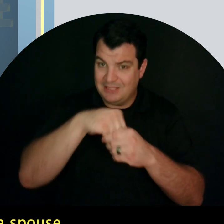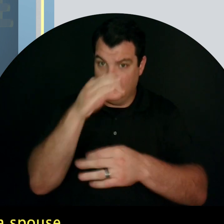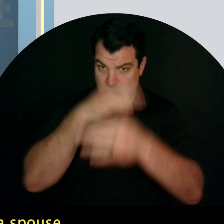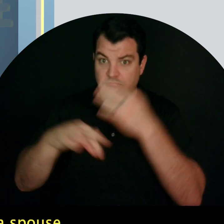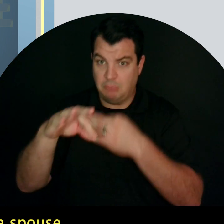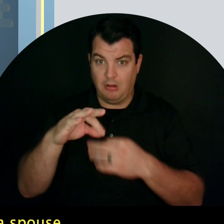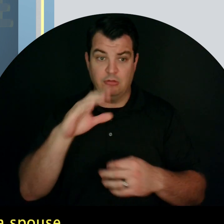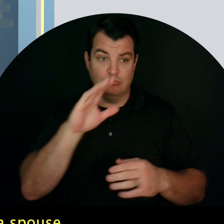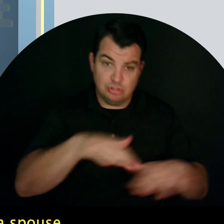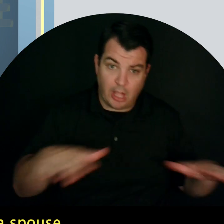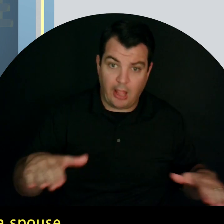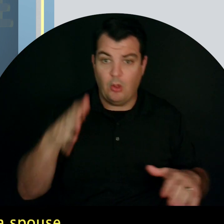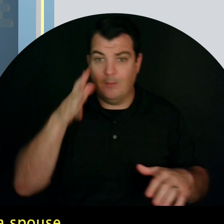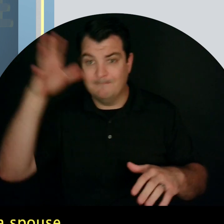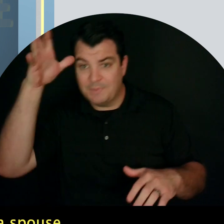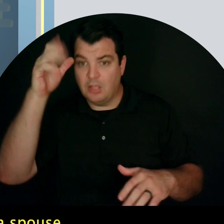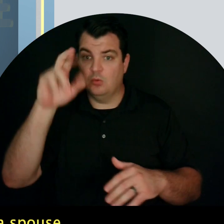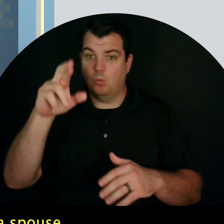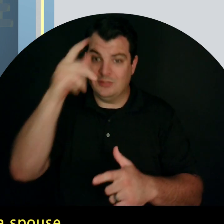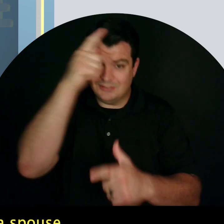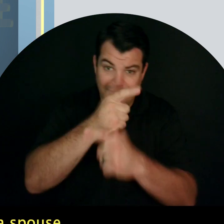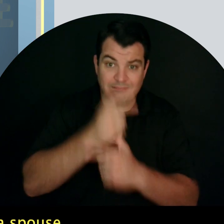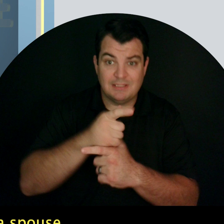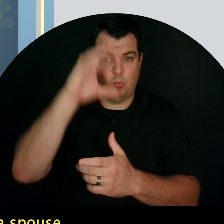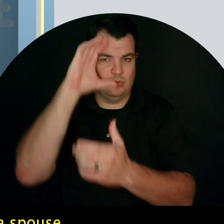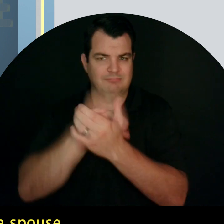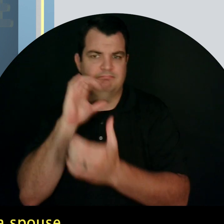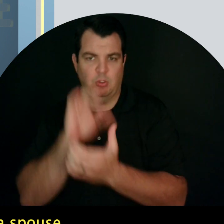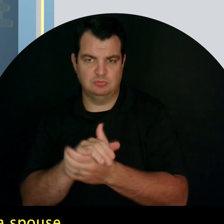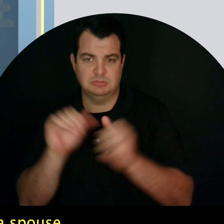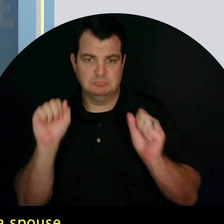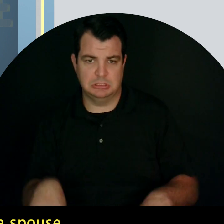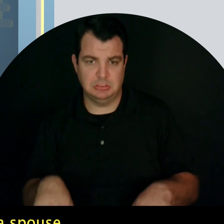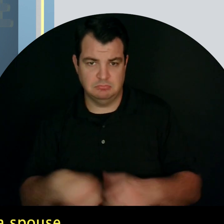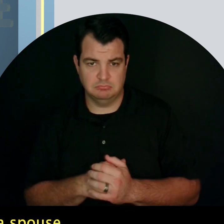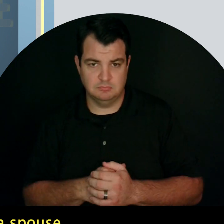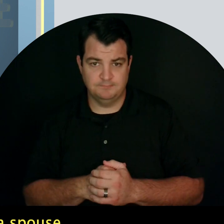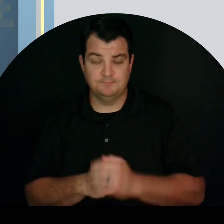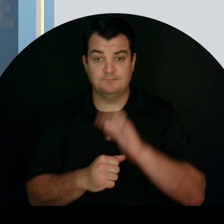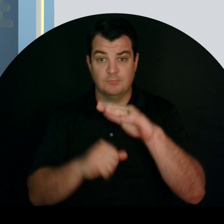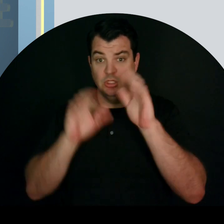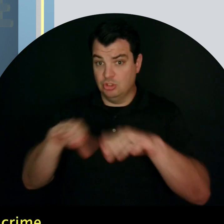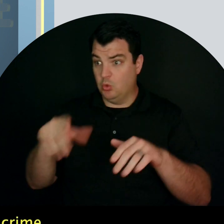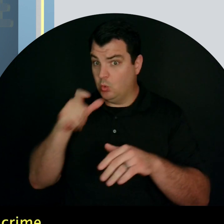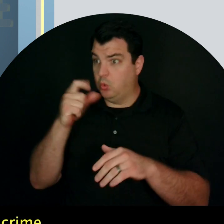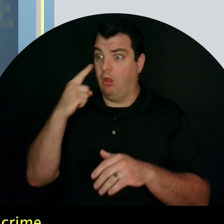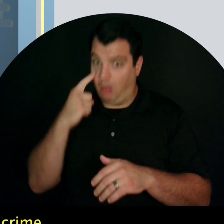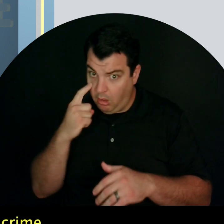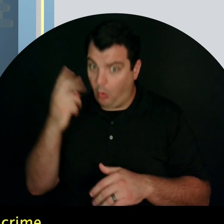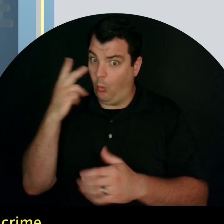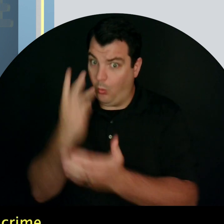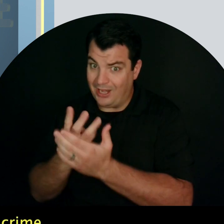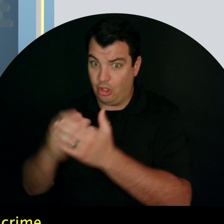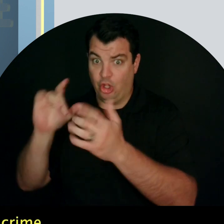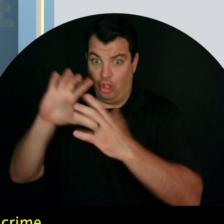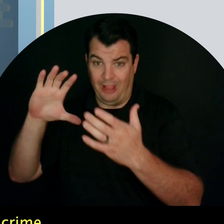reimbursement, including a spouse, child, parent or siblings. Children who witness a crime and their family